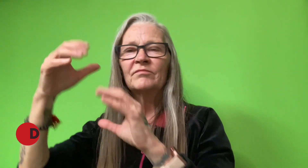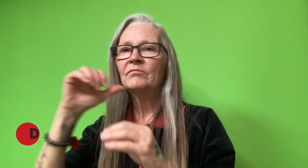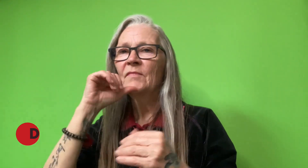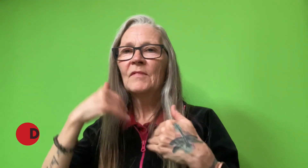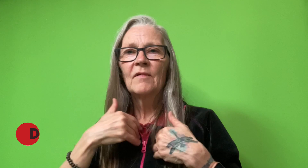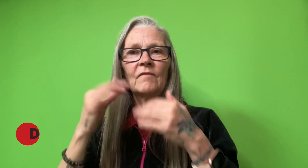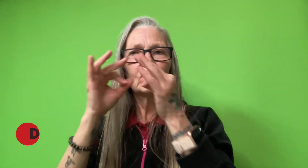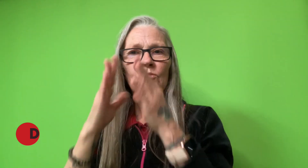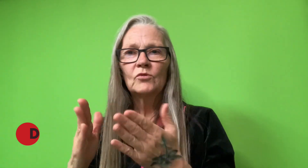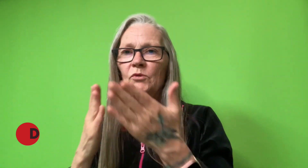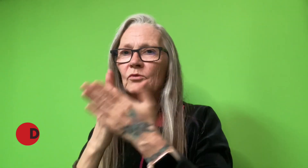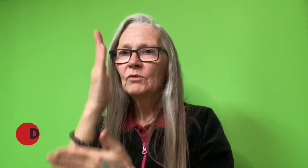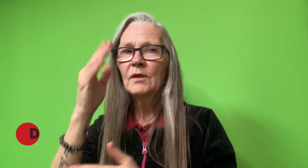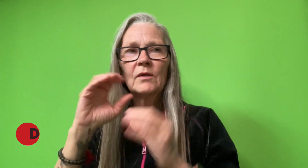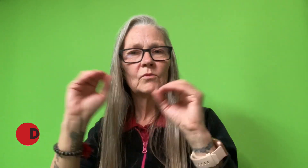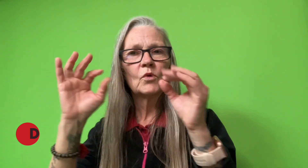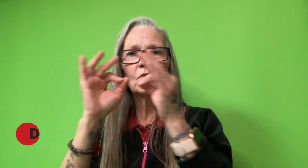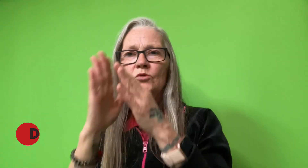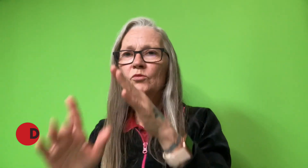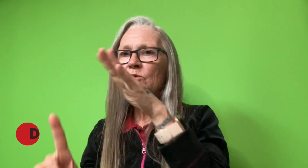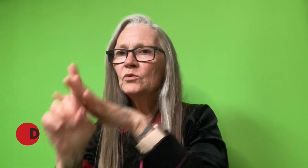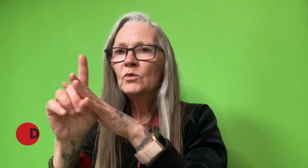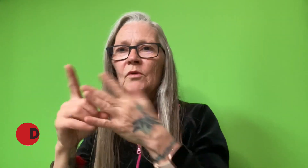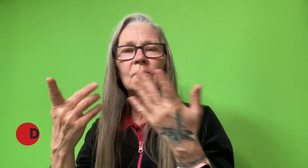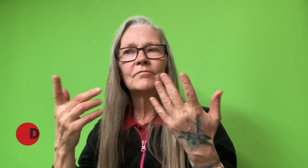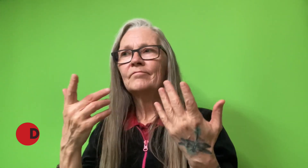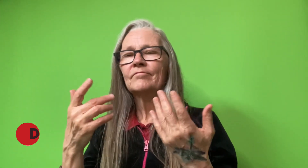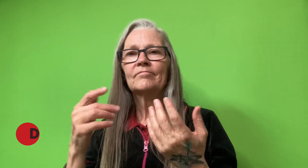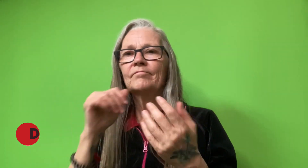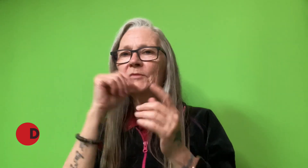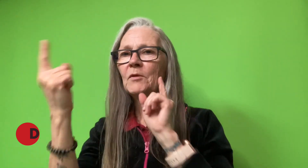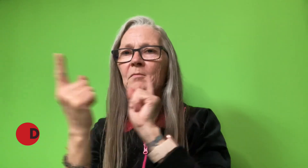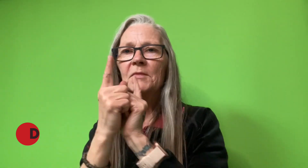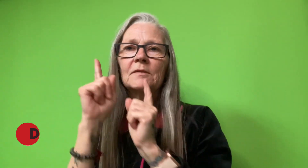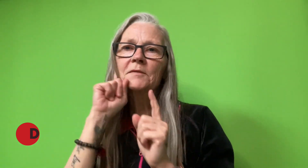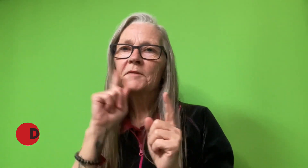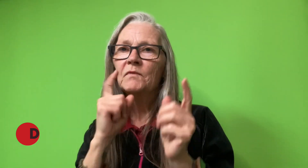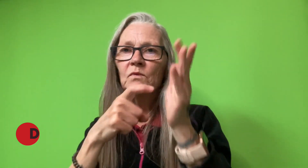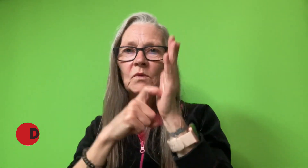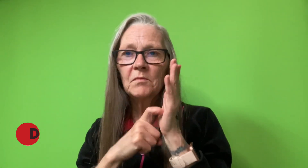interpreters rights, no interpreters showed up and not meeting Deaf demands.